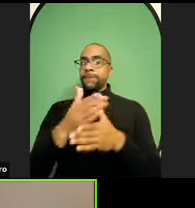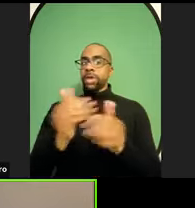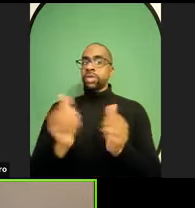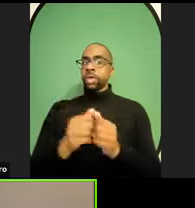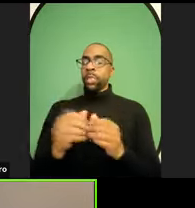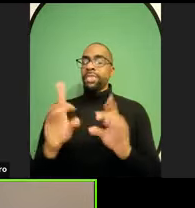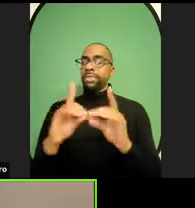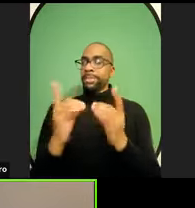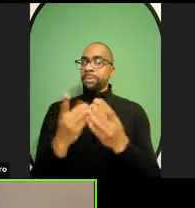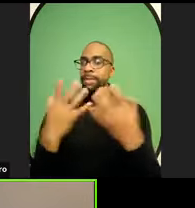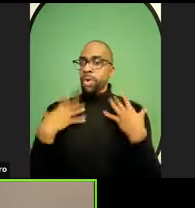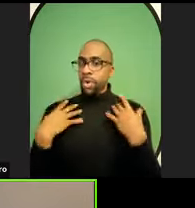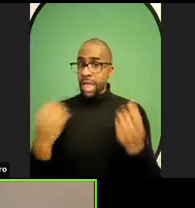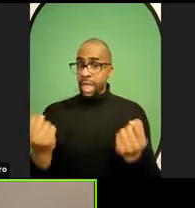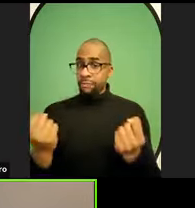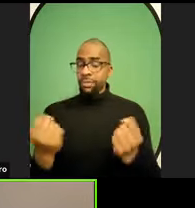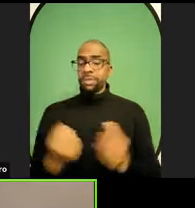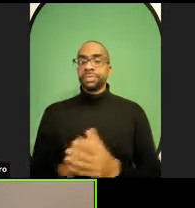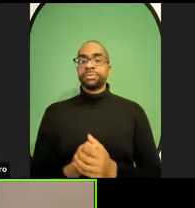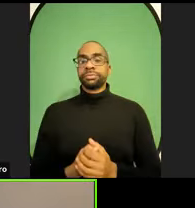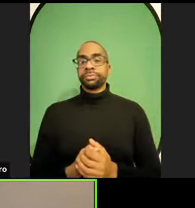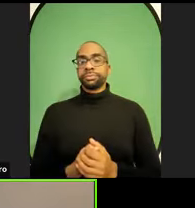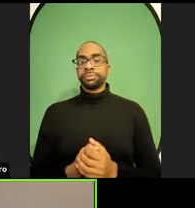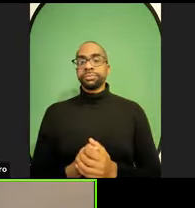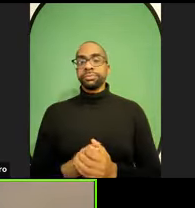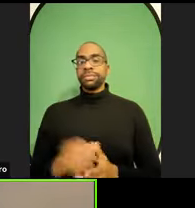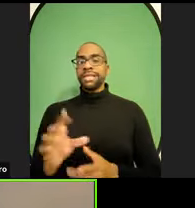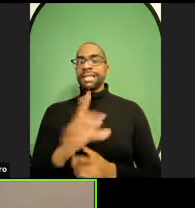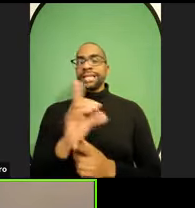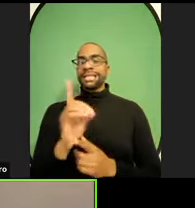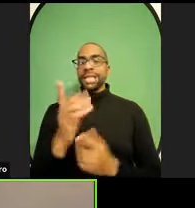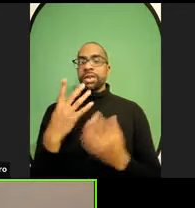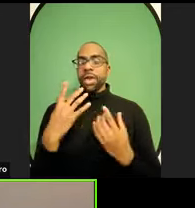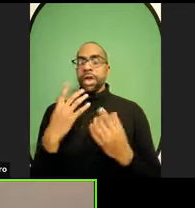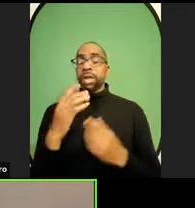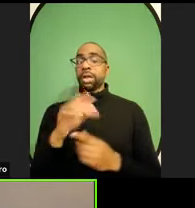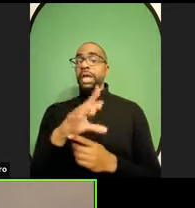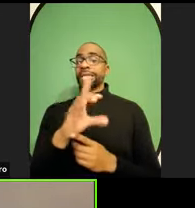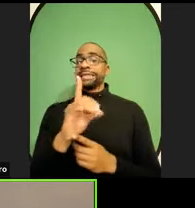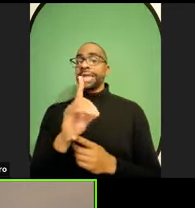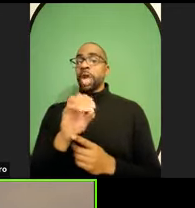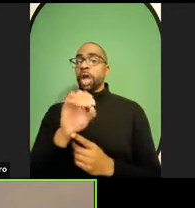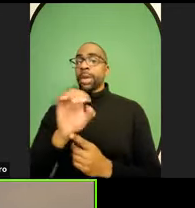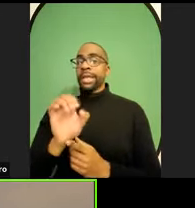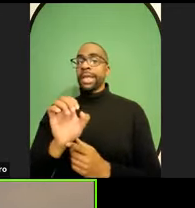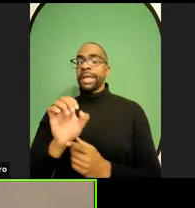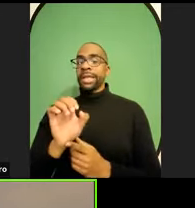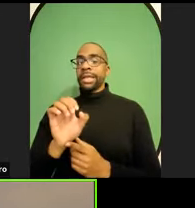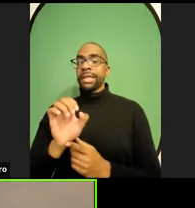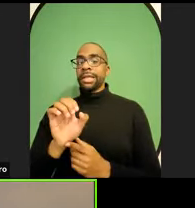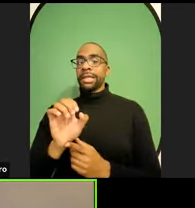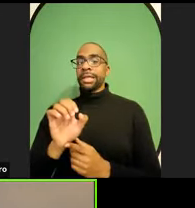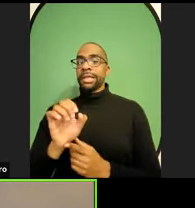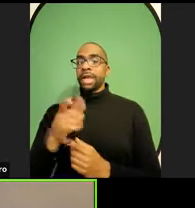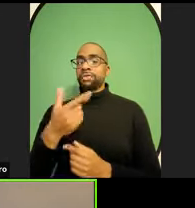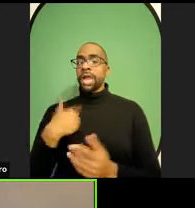And that is, to my knowledge, the deal we partners with, with the Department of Health to provide vaccinations and Max sites. The dep dep dep. the Department of Education